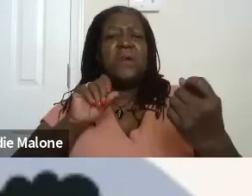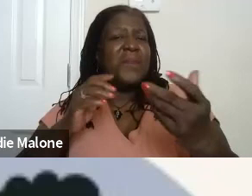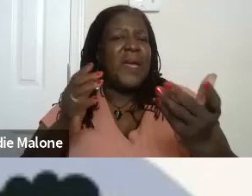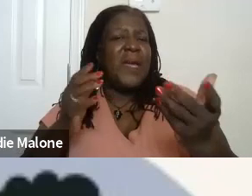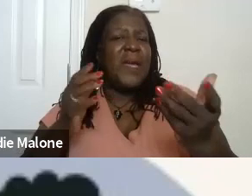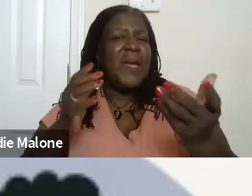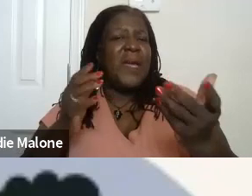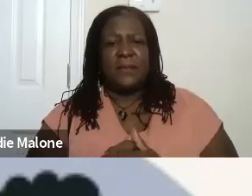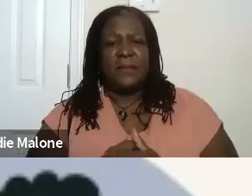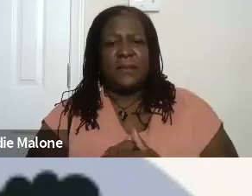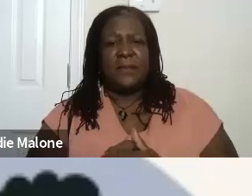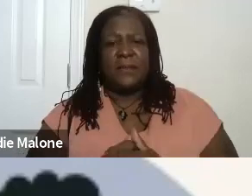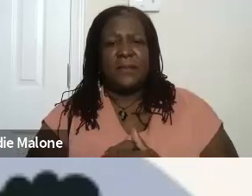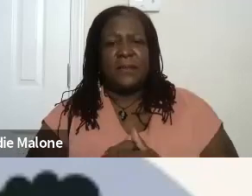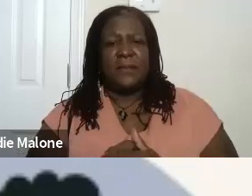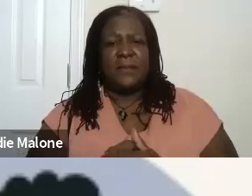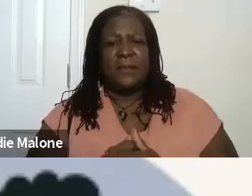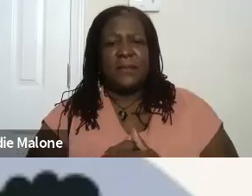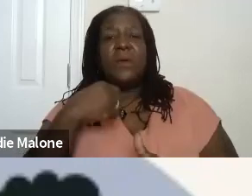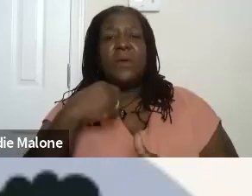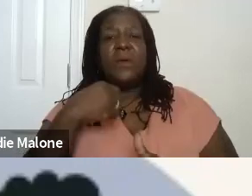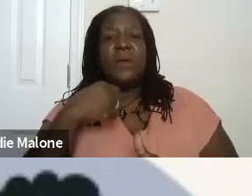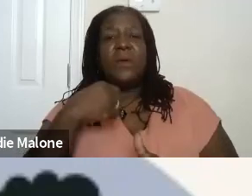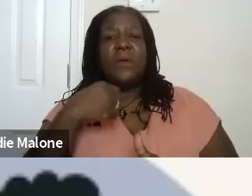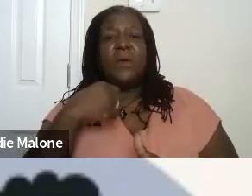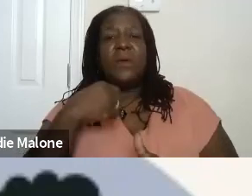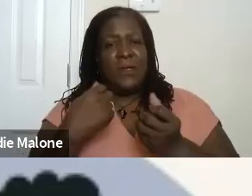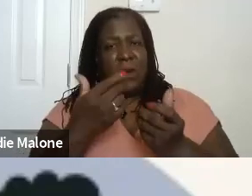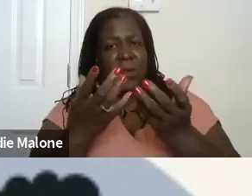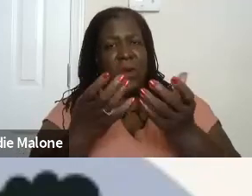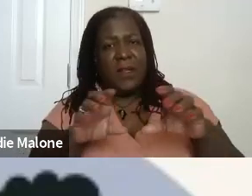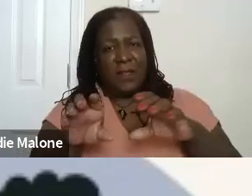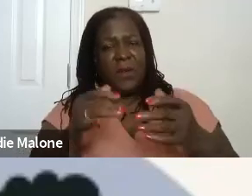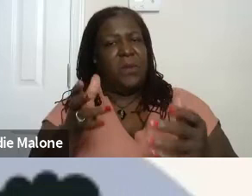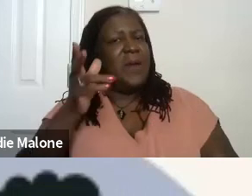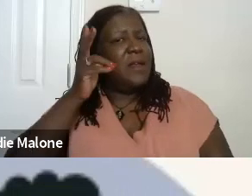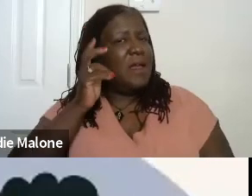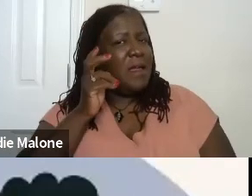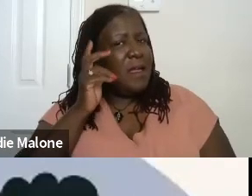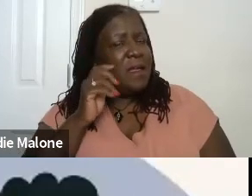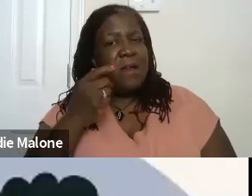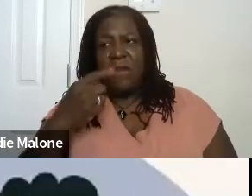a couple more webinars we would like to do and we would like to hear from you, give us